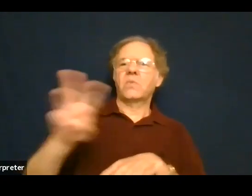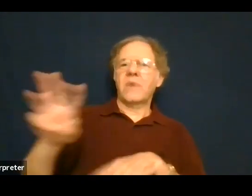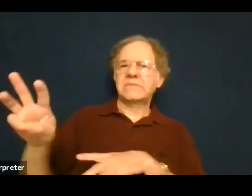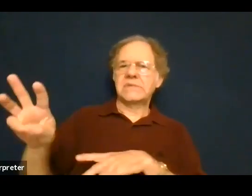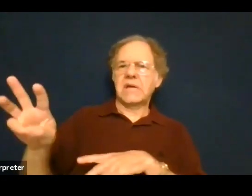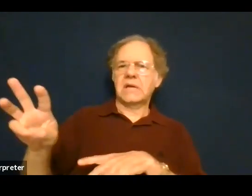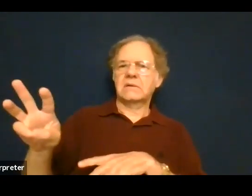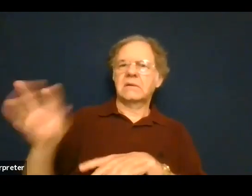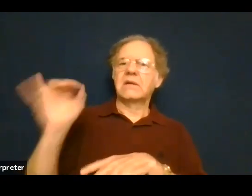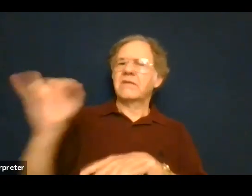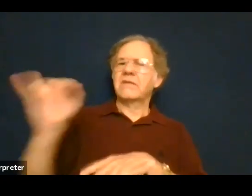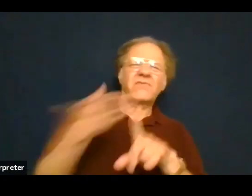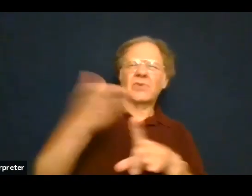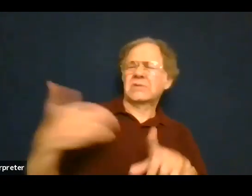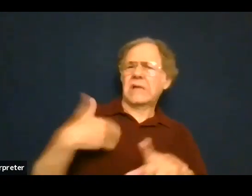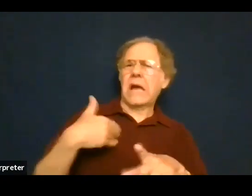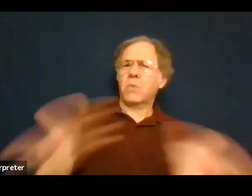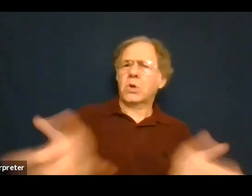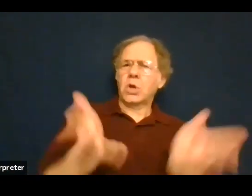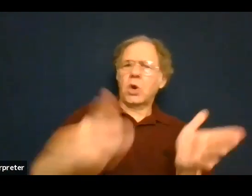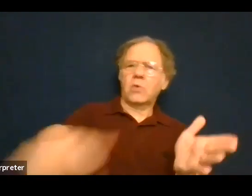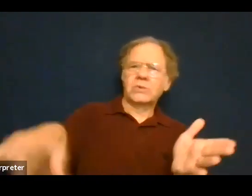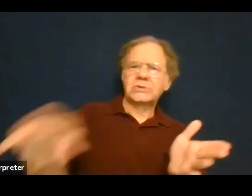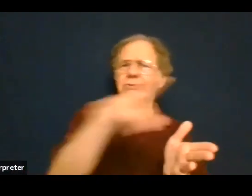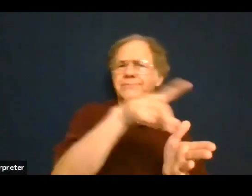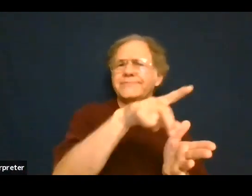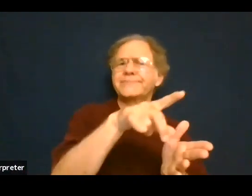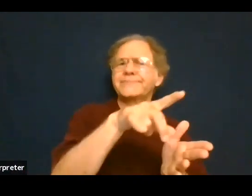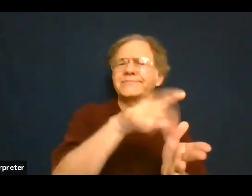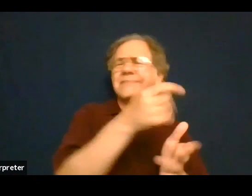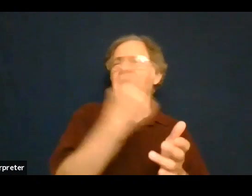that I would encourage anyone to do.